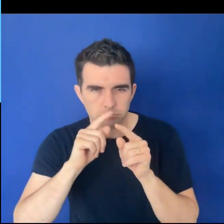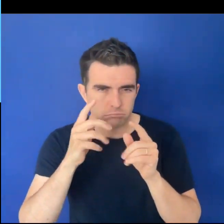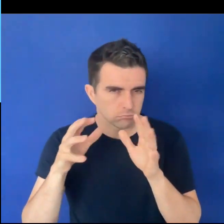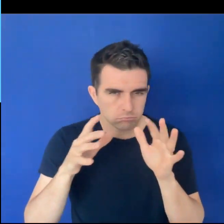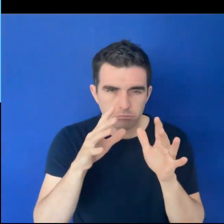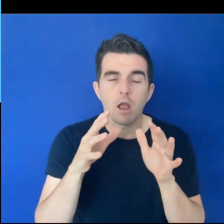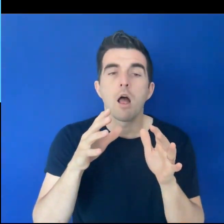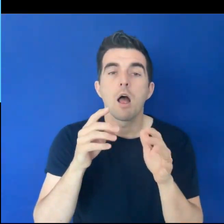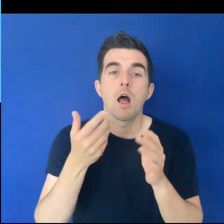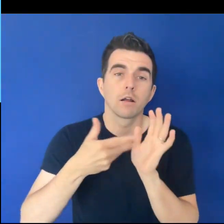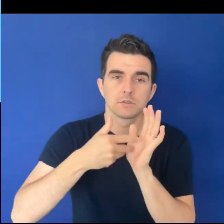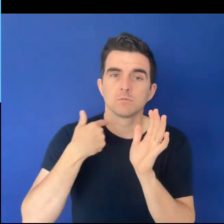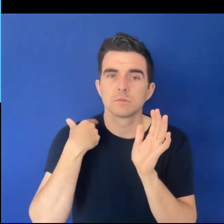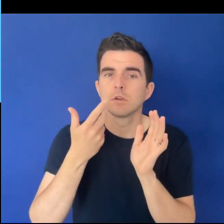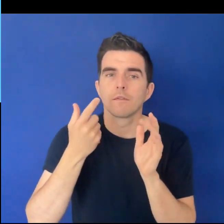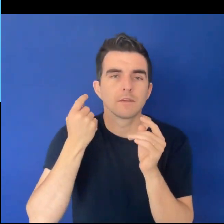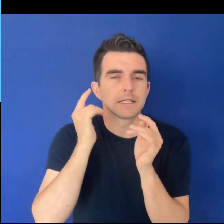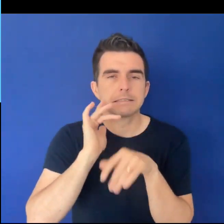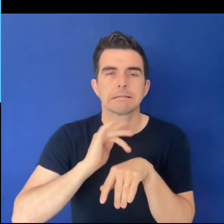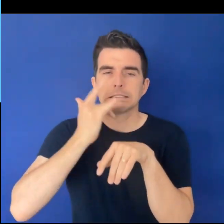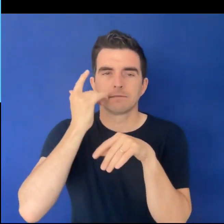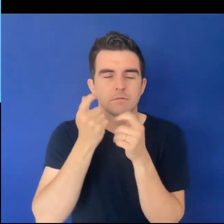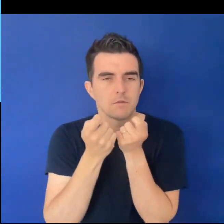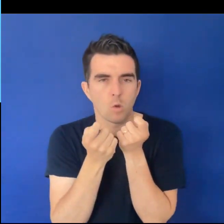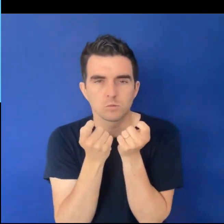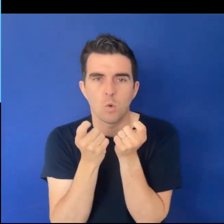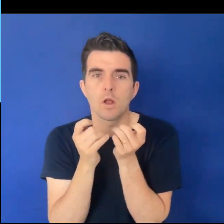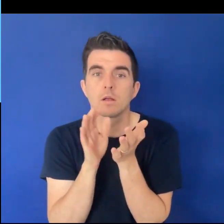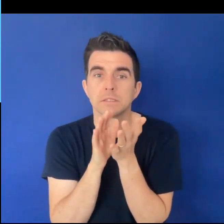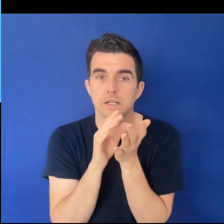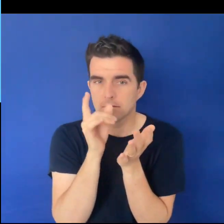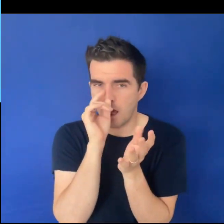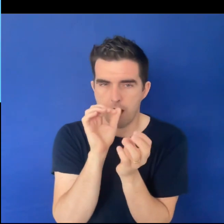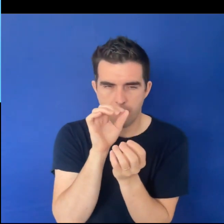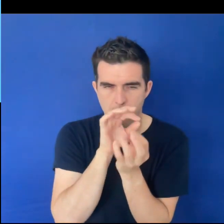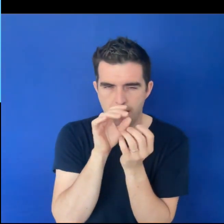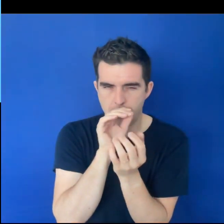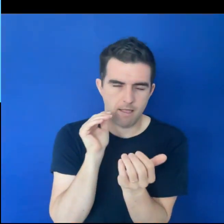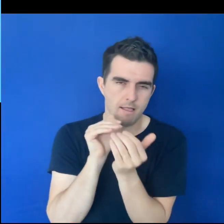Additionally we added input sensitivity controls, so that all players can fine-tune the game to their liking.